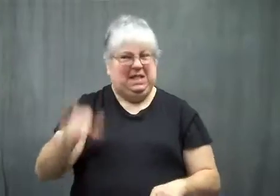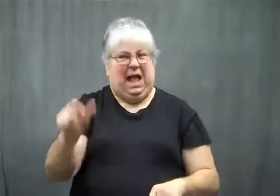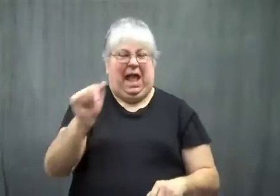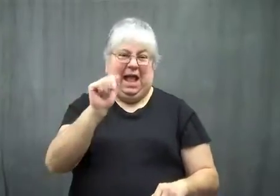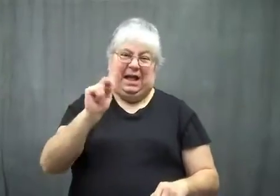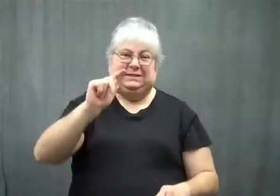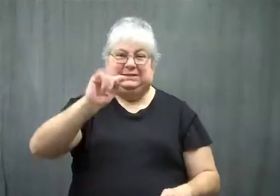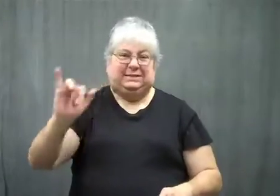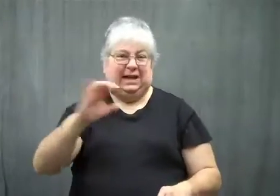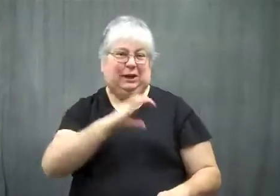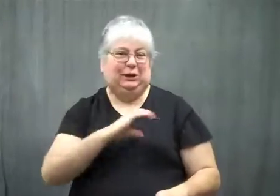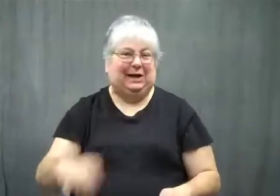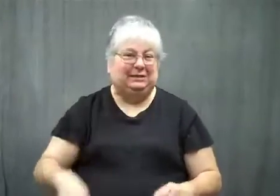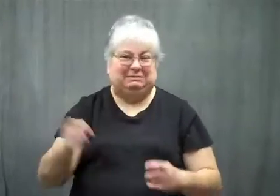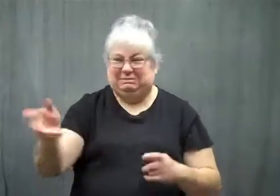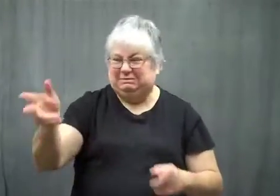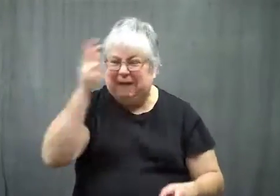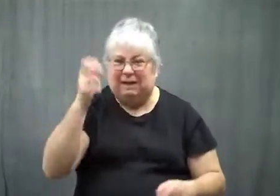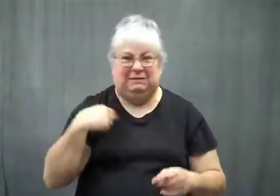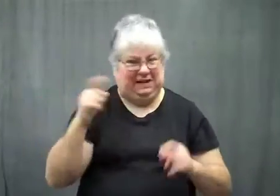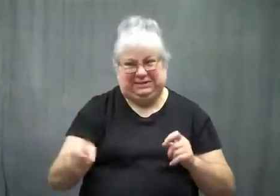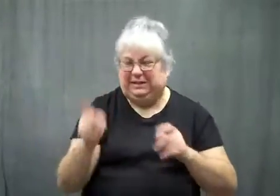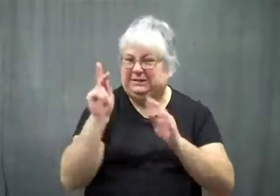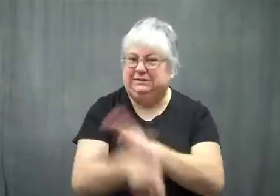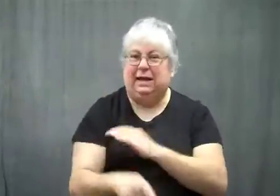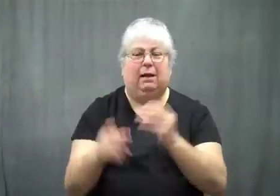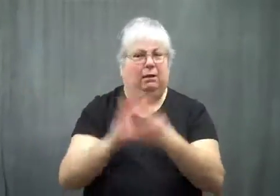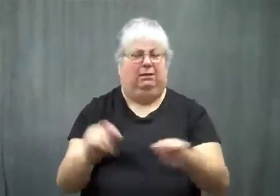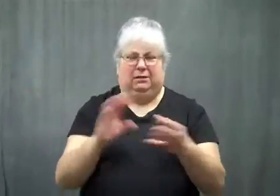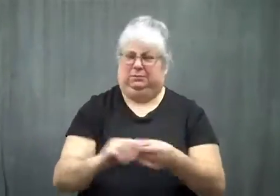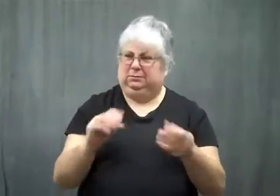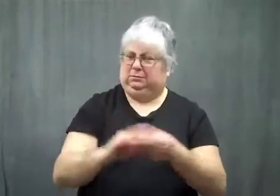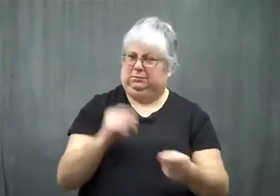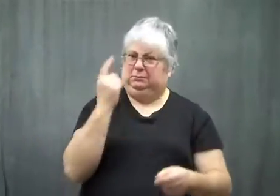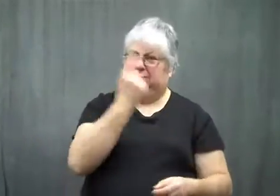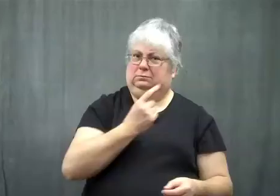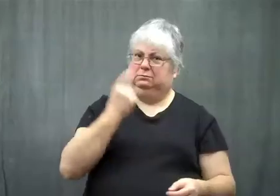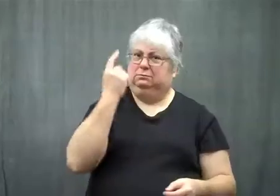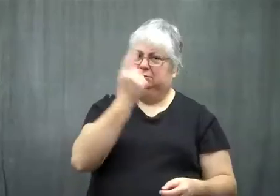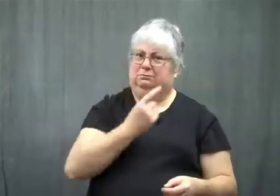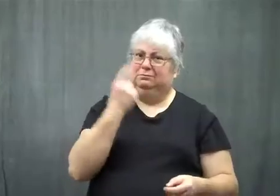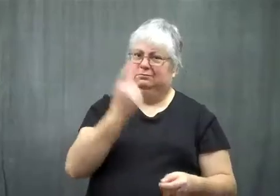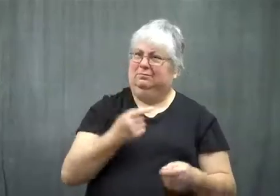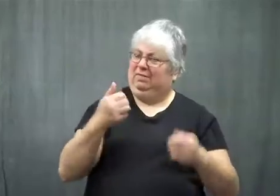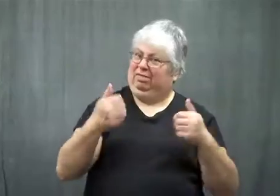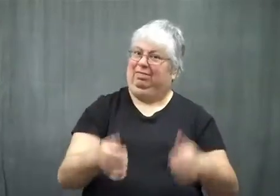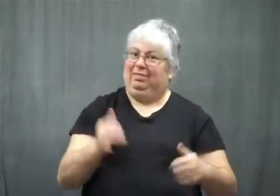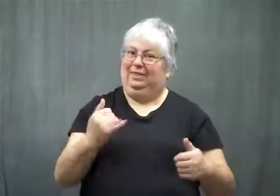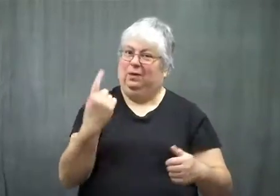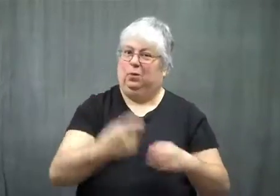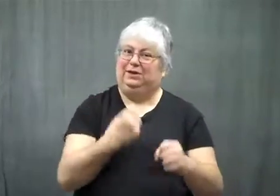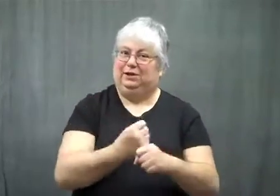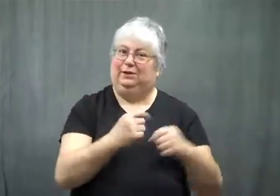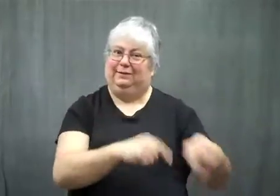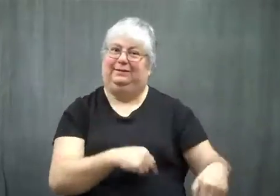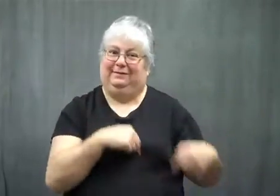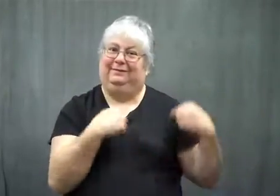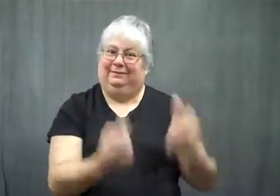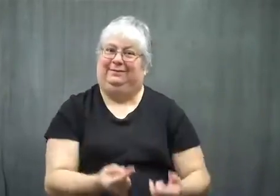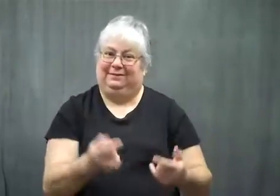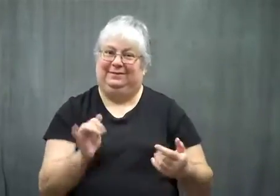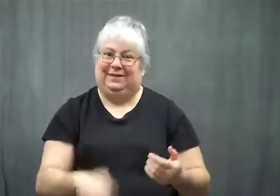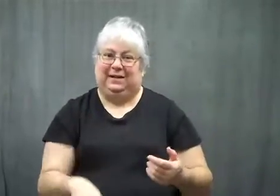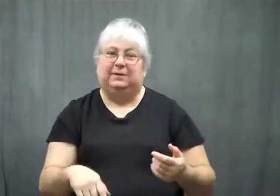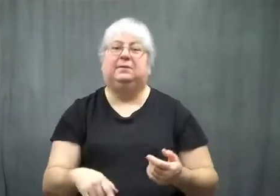He claimed Obama was the anti-Christ and the devil, and that he needed to kill him.